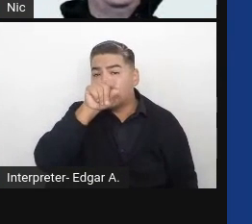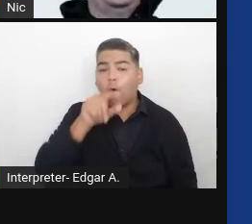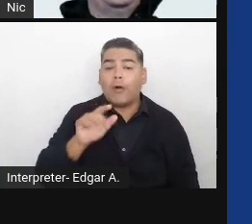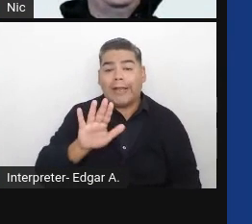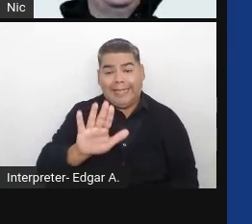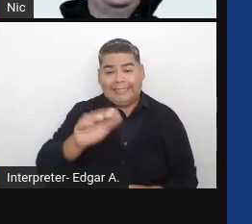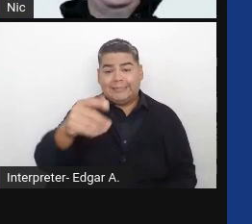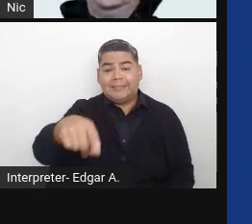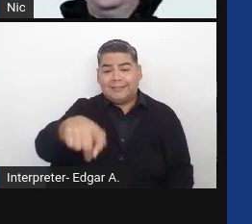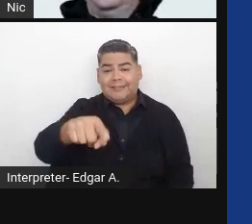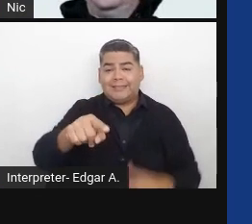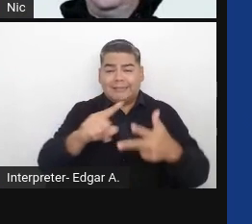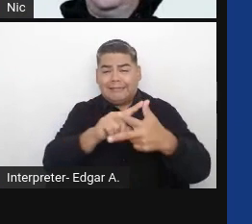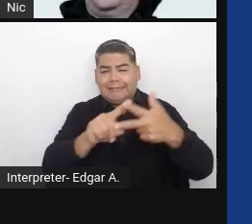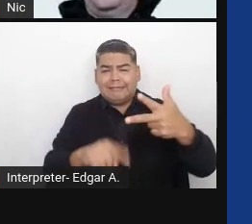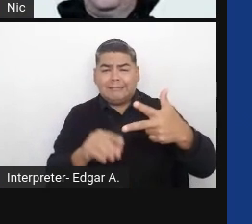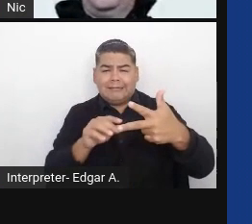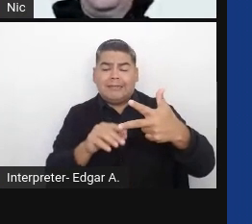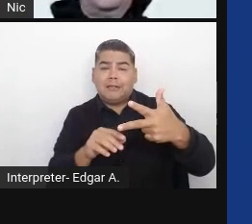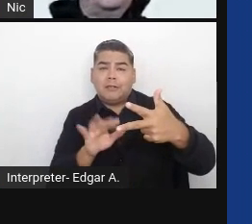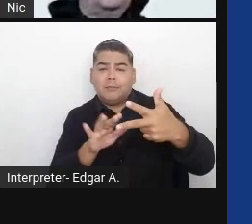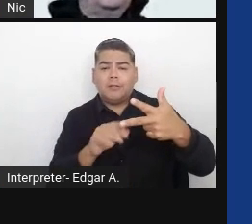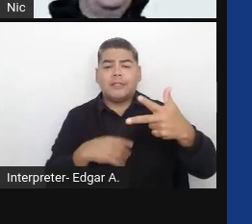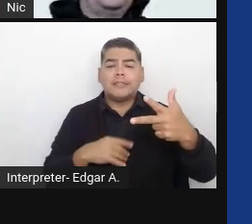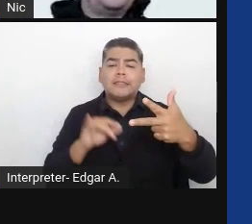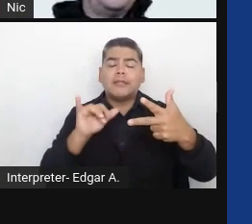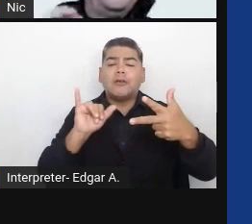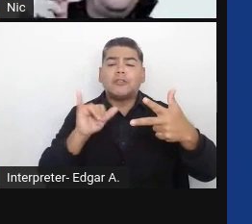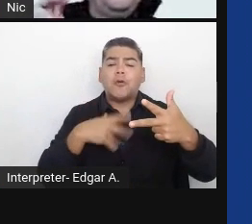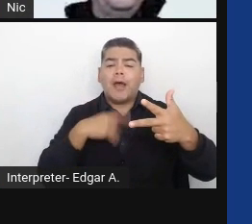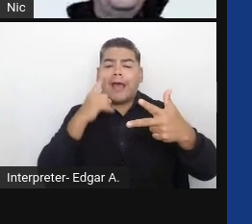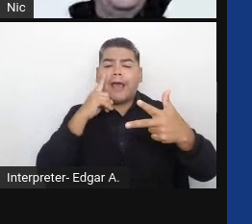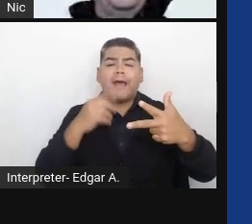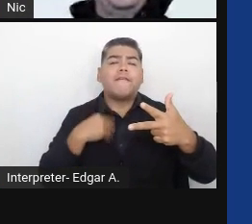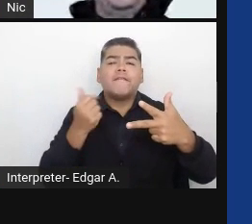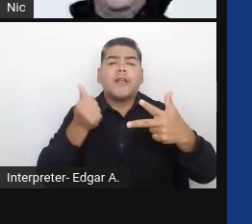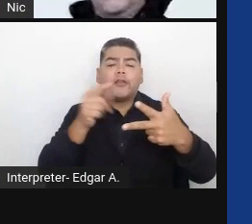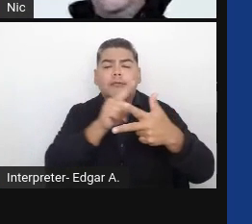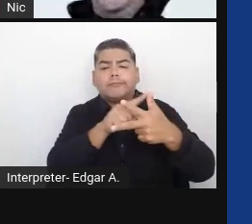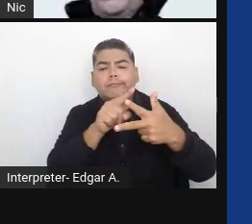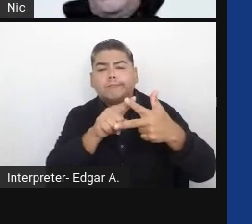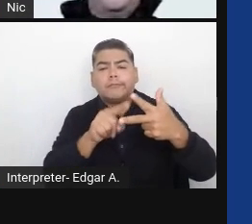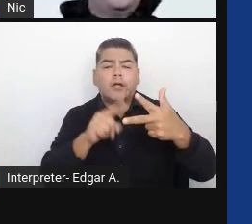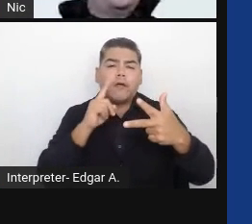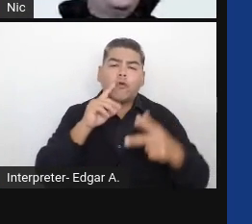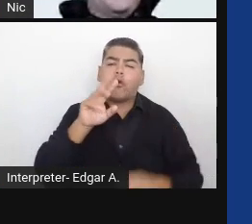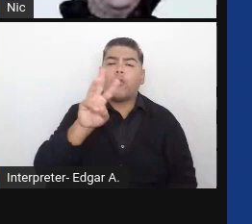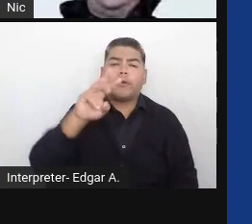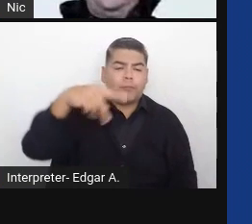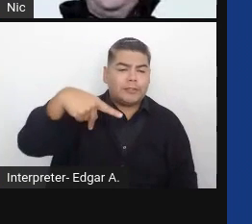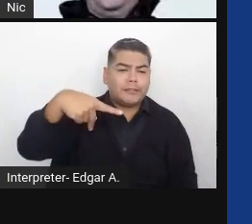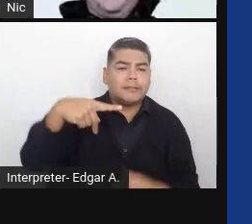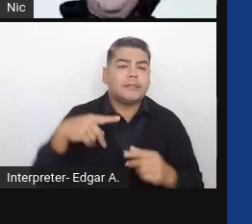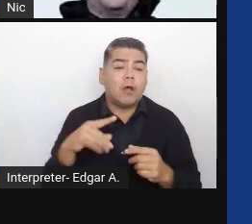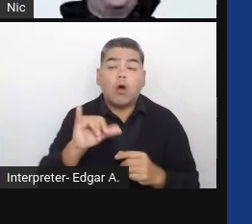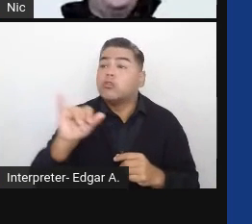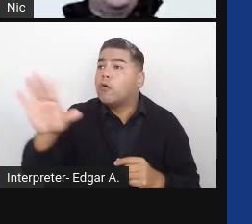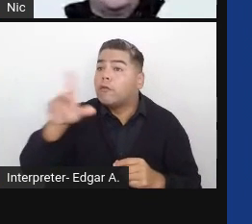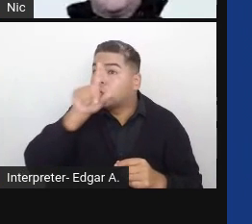or in the WordPress Accessibility Day's Slack as well. My Twitter handle for those who can't read the slide